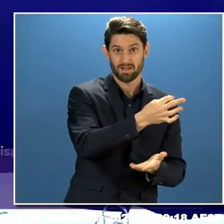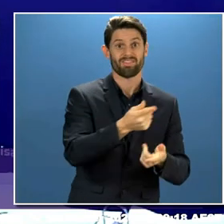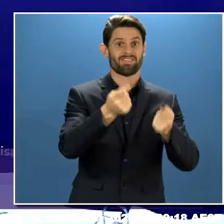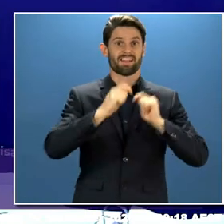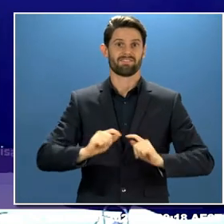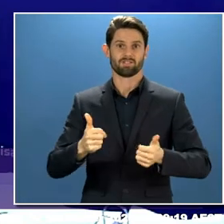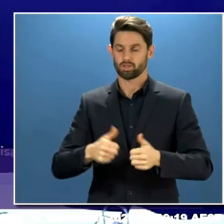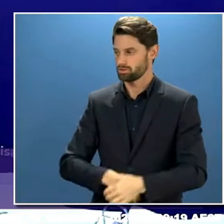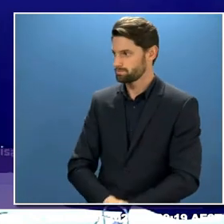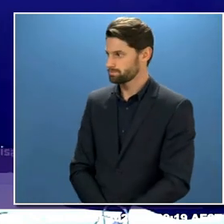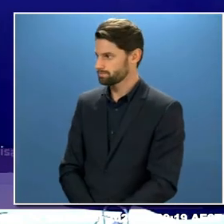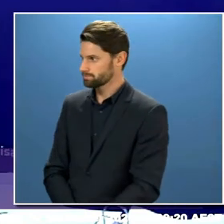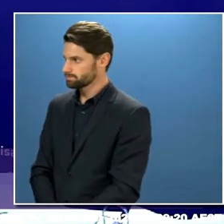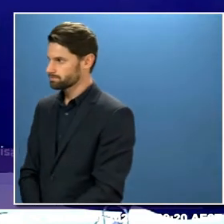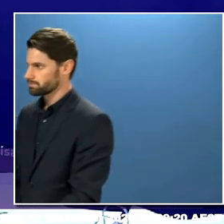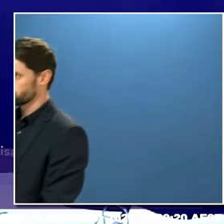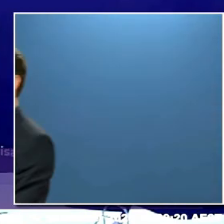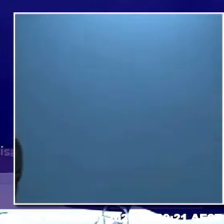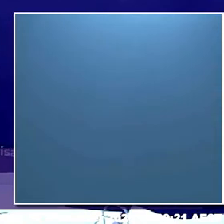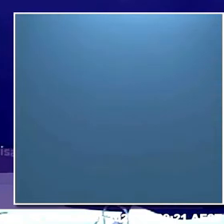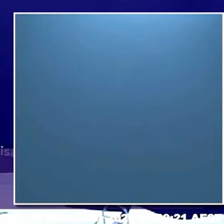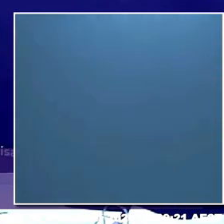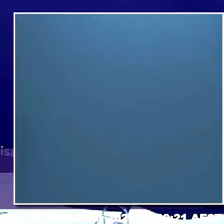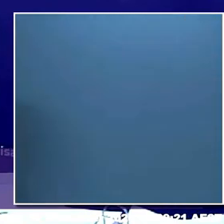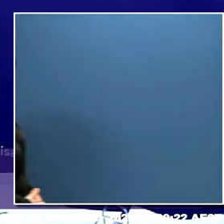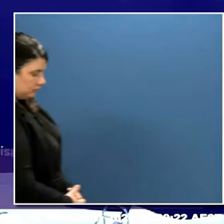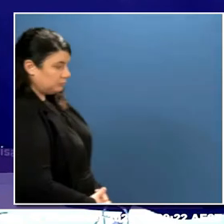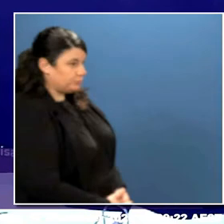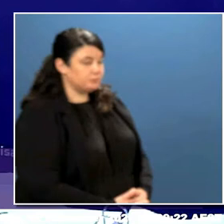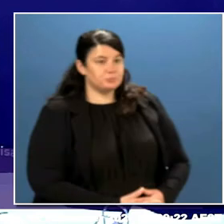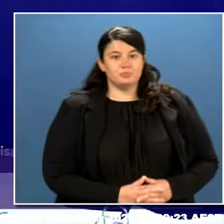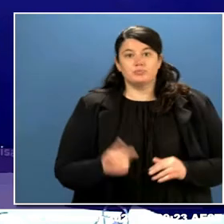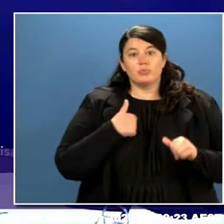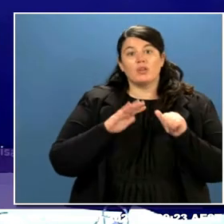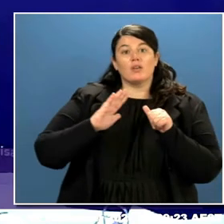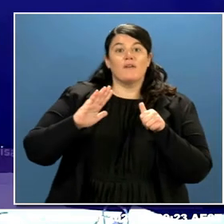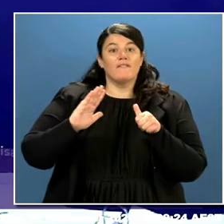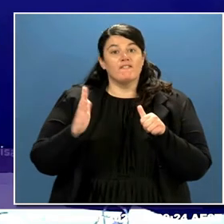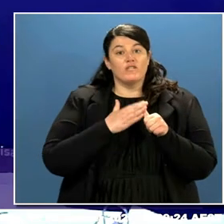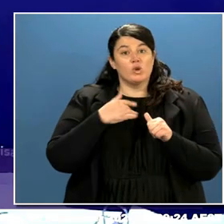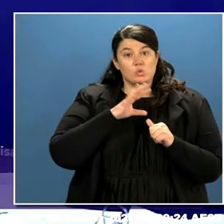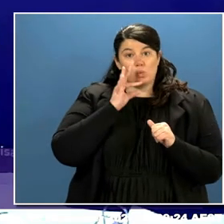Yes, I will first ask Commissioner Galbally who is in Melbourne and on the screen.